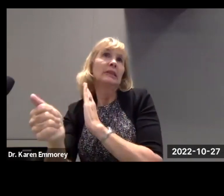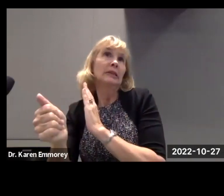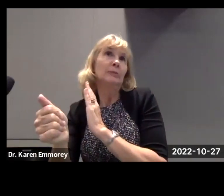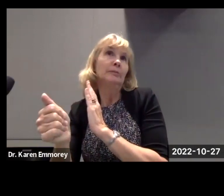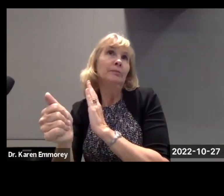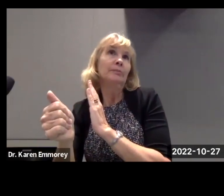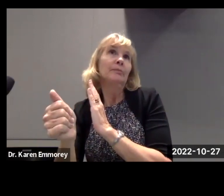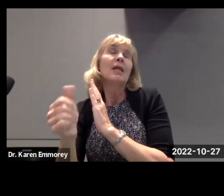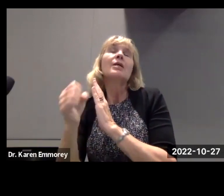i'm logical.